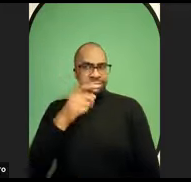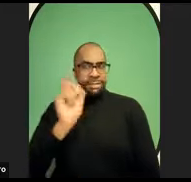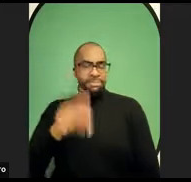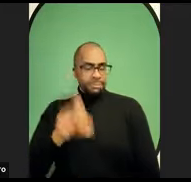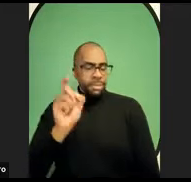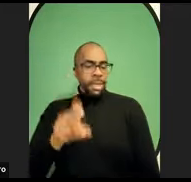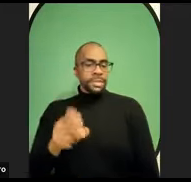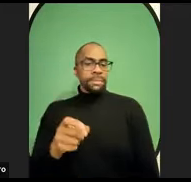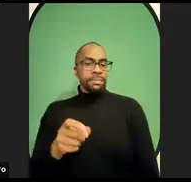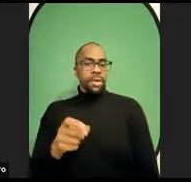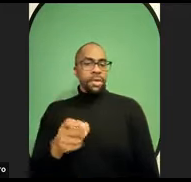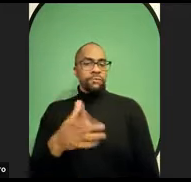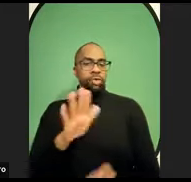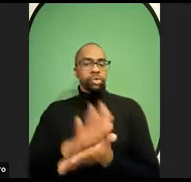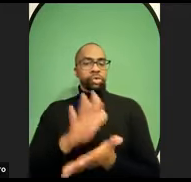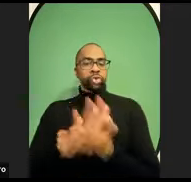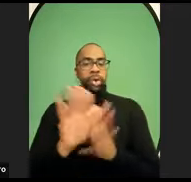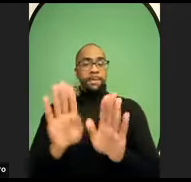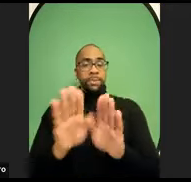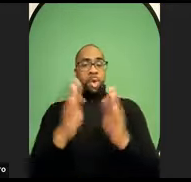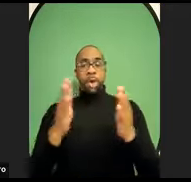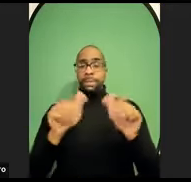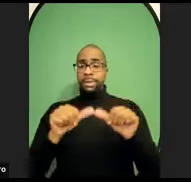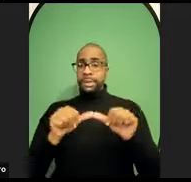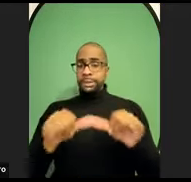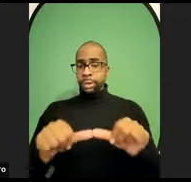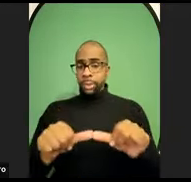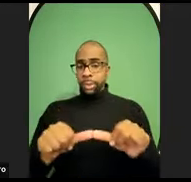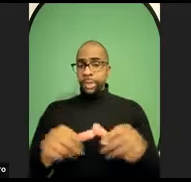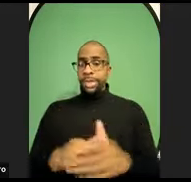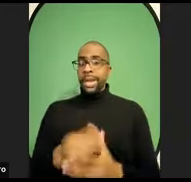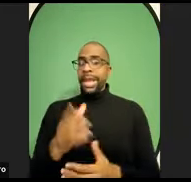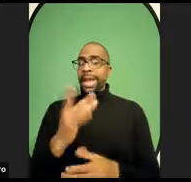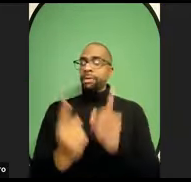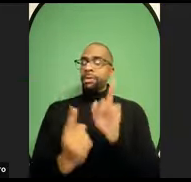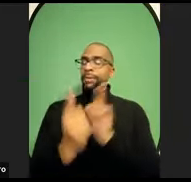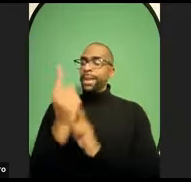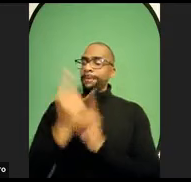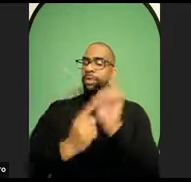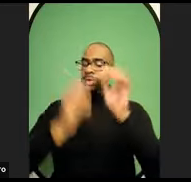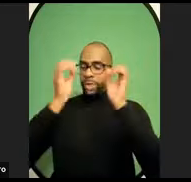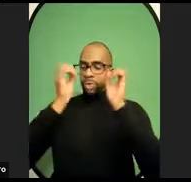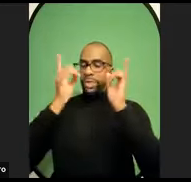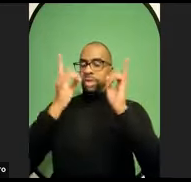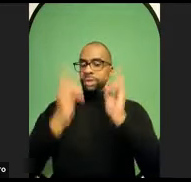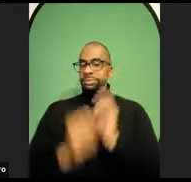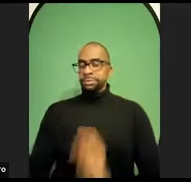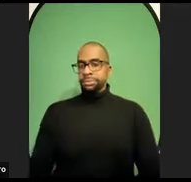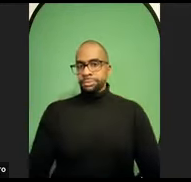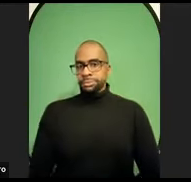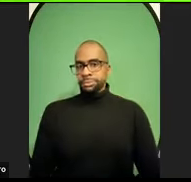r 4, and we really see that as being necessary to be able to come being necessary to be able to continue to keep our. schools doors open and be able to doors open and be able to offer in open and be able to offer in